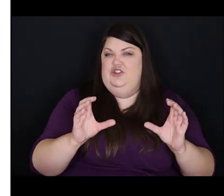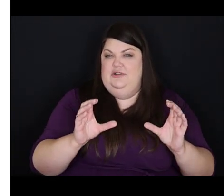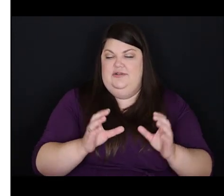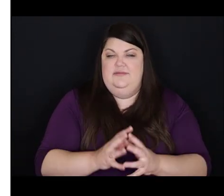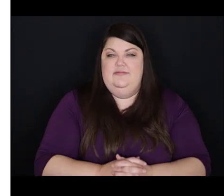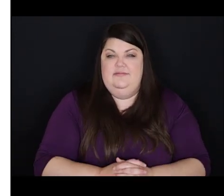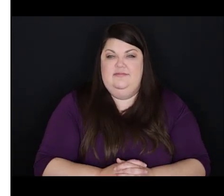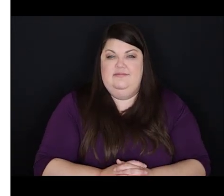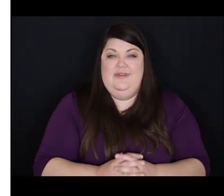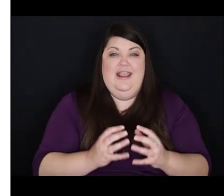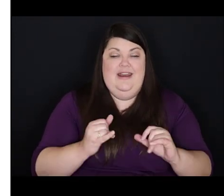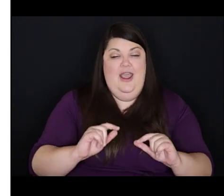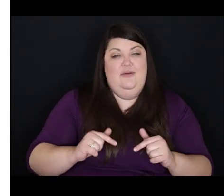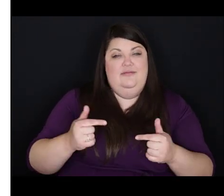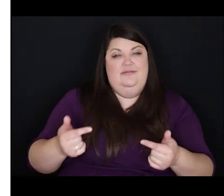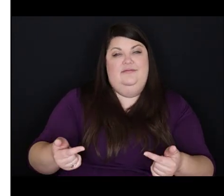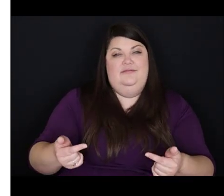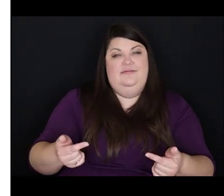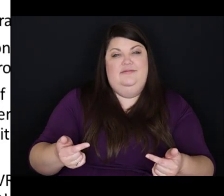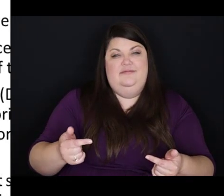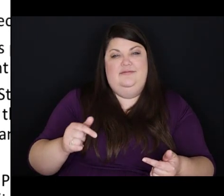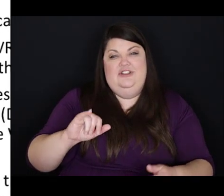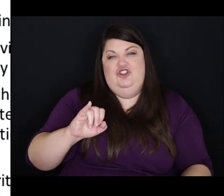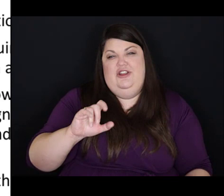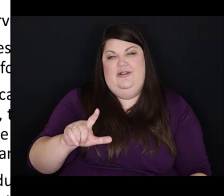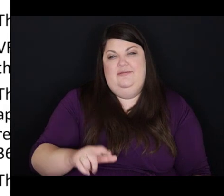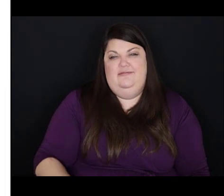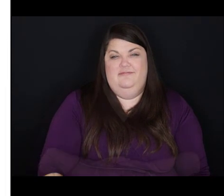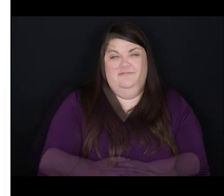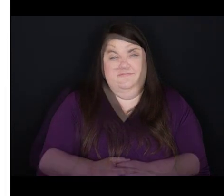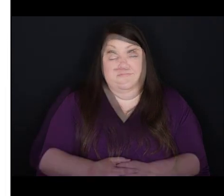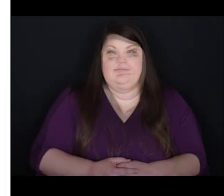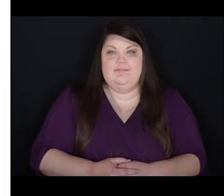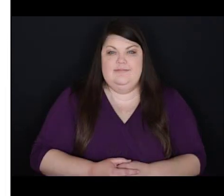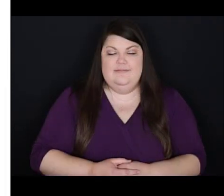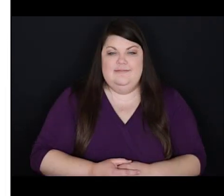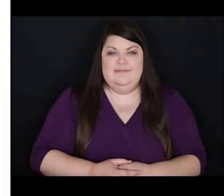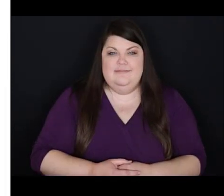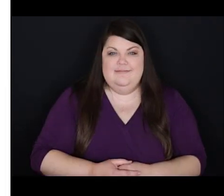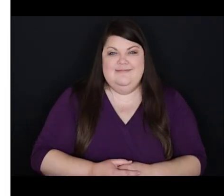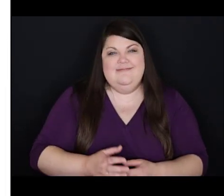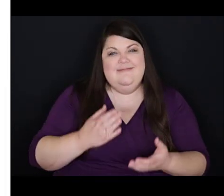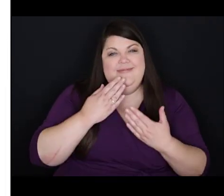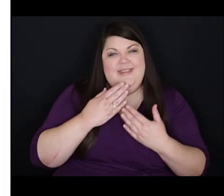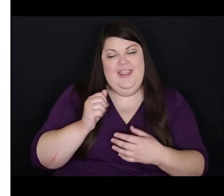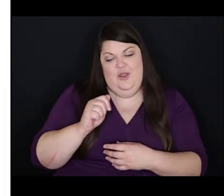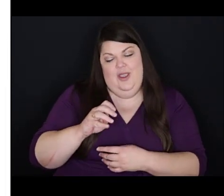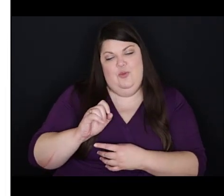I will now hand things over to Jim. [Jim] Thank you, April. Next,